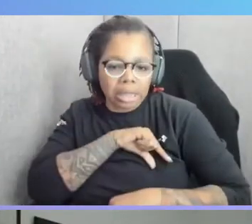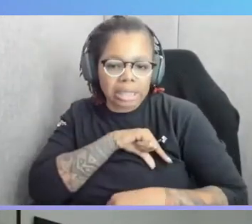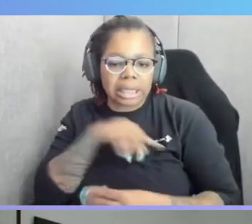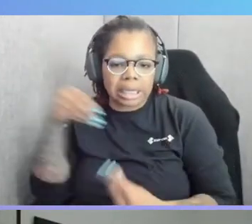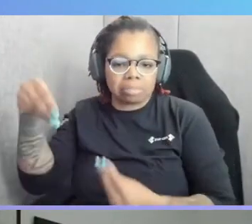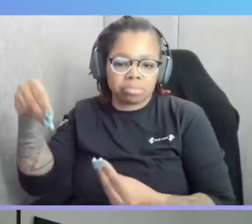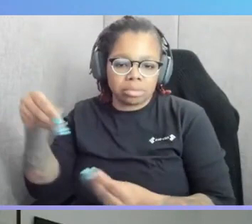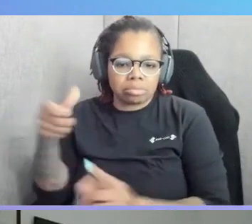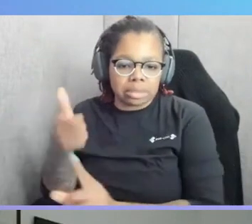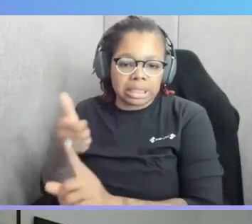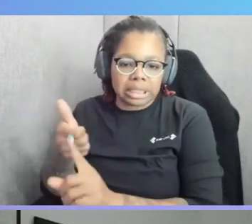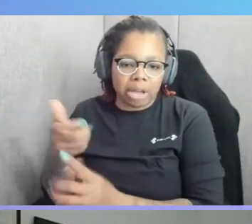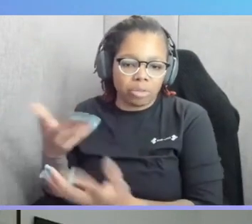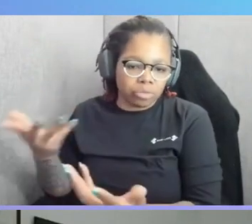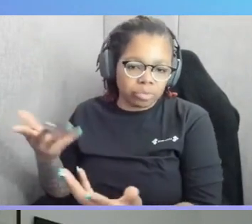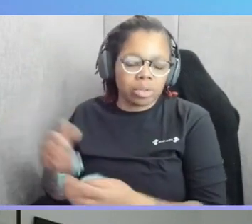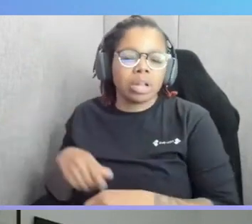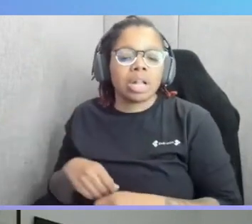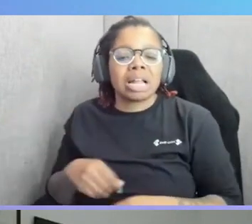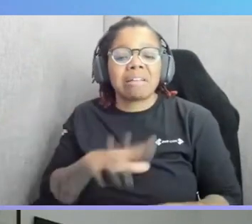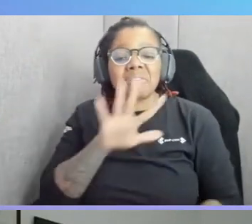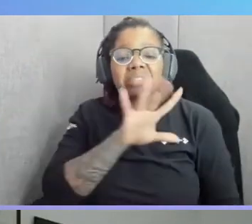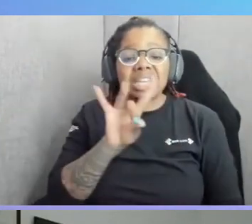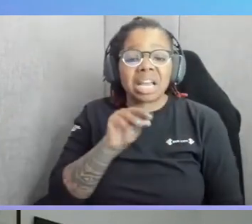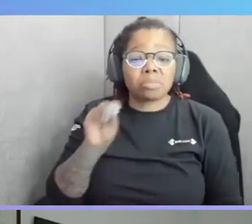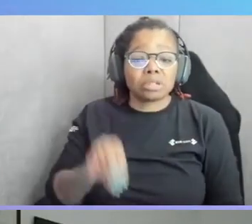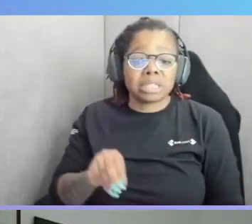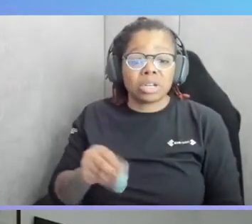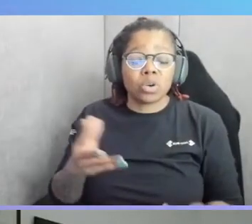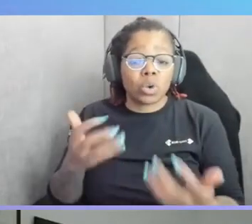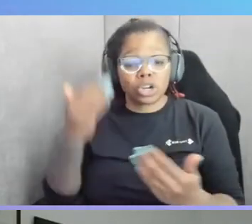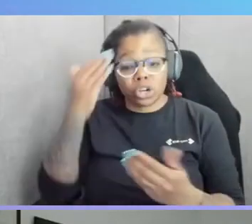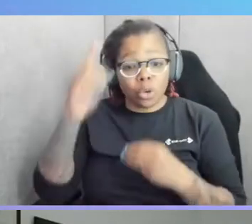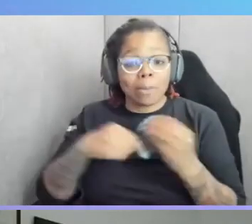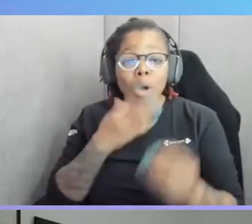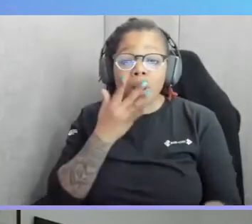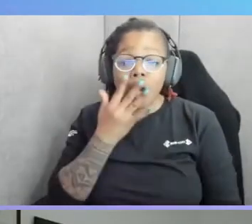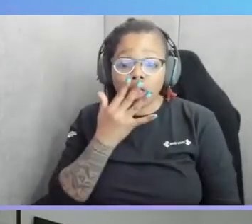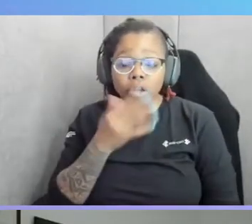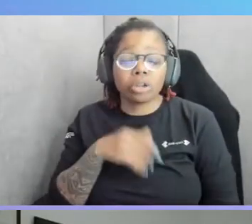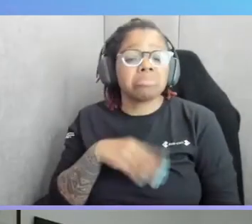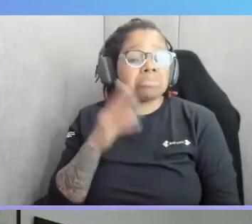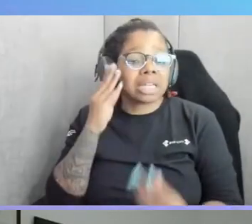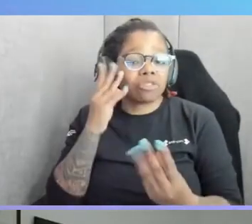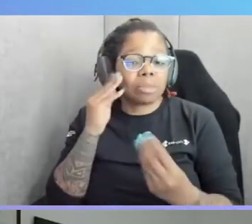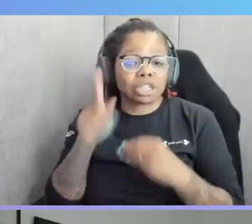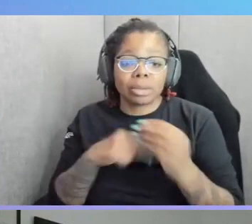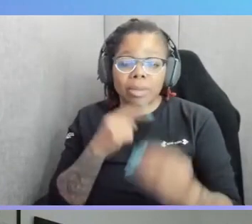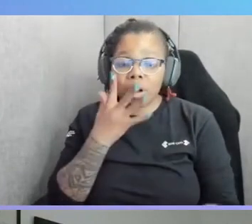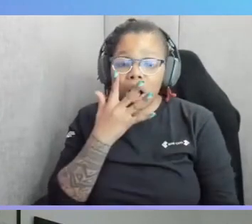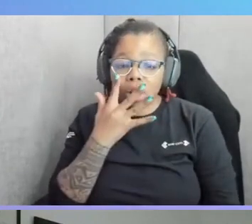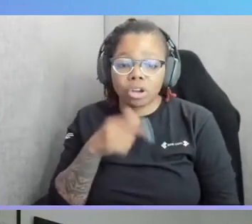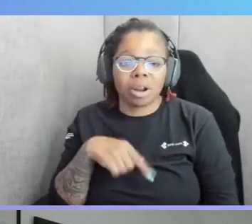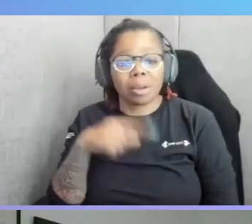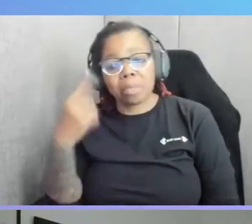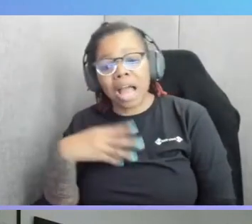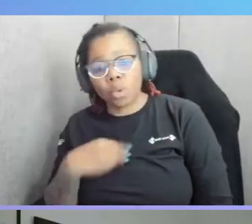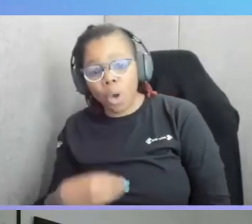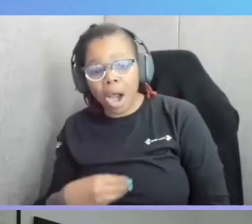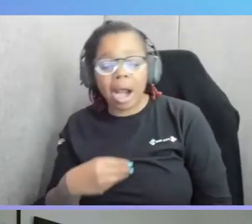image and about 58% wanted to know about color and information about color. But then other areas were really notably and